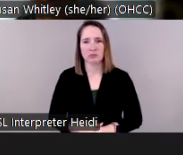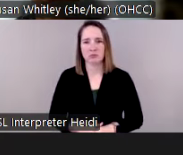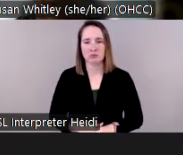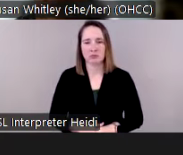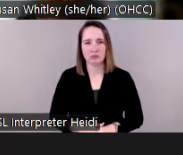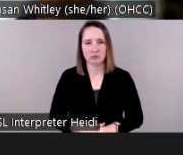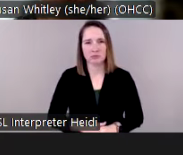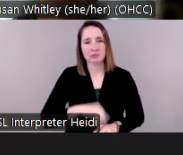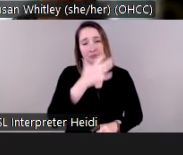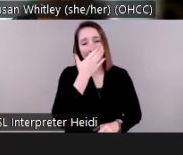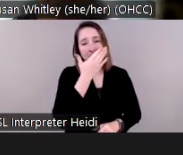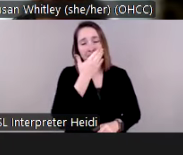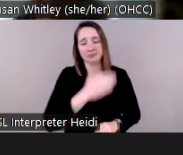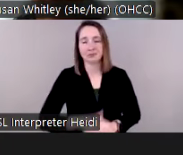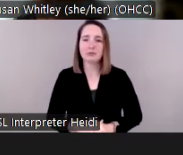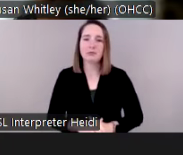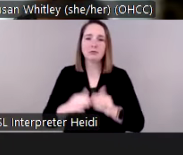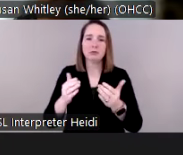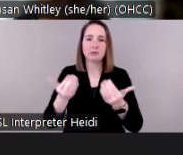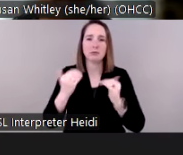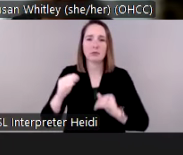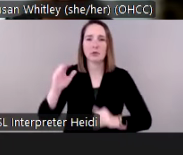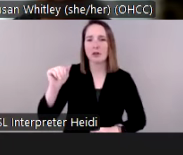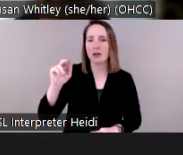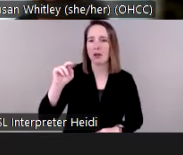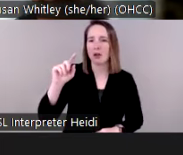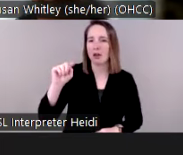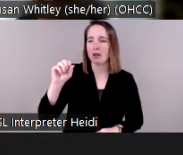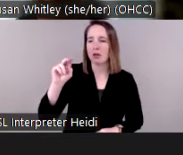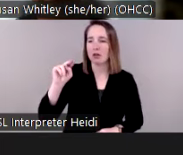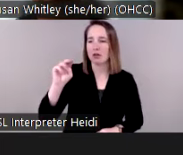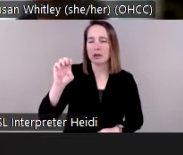Thank you. And then Cantonese.